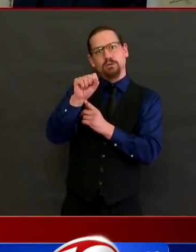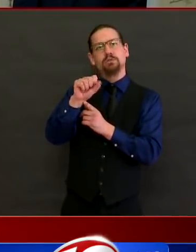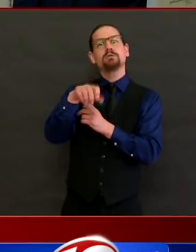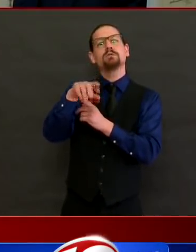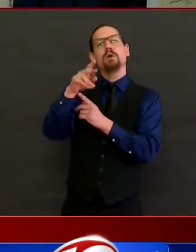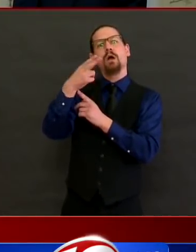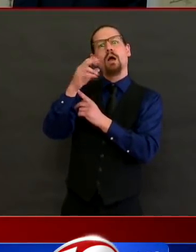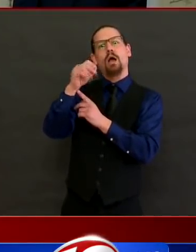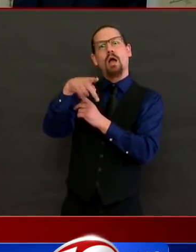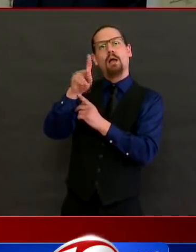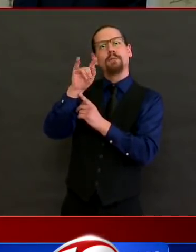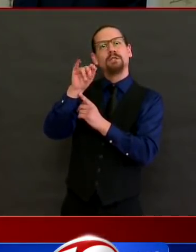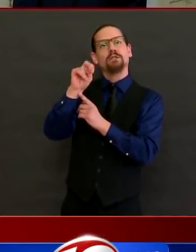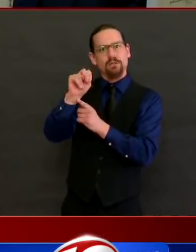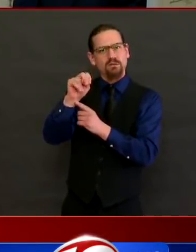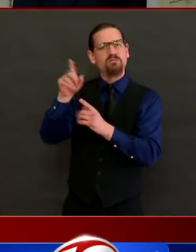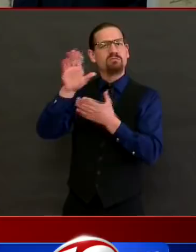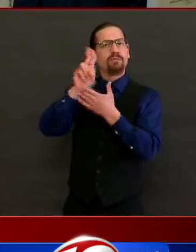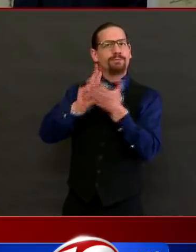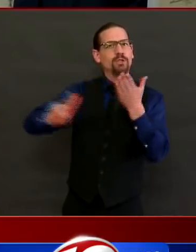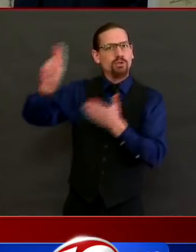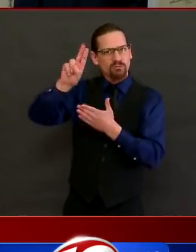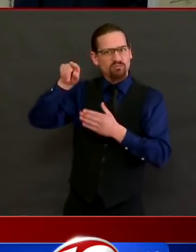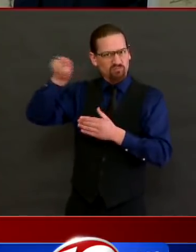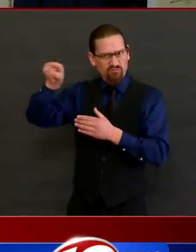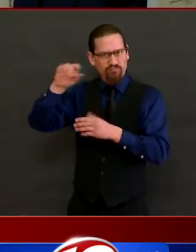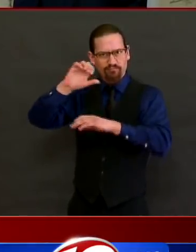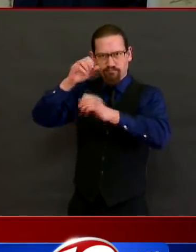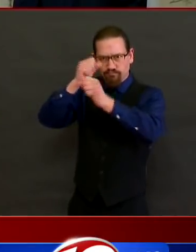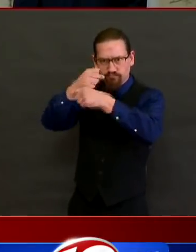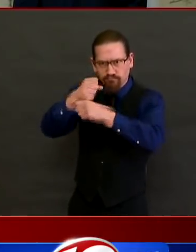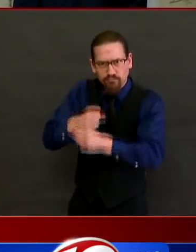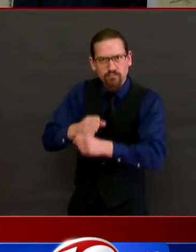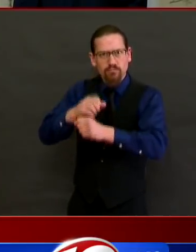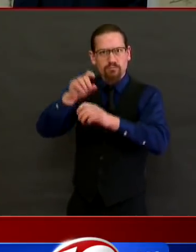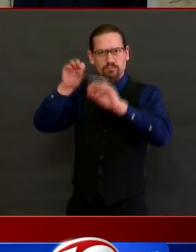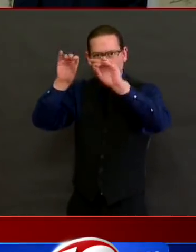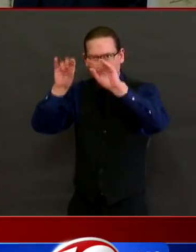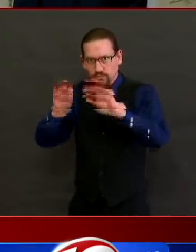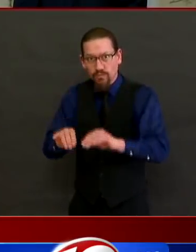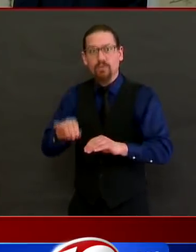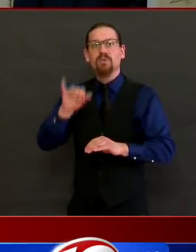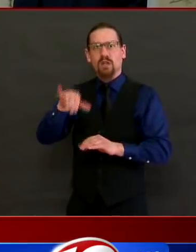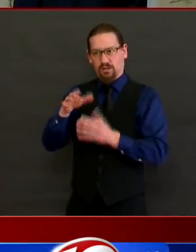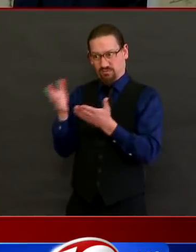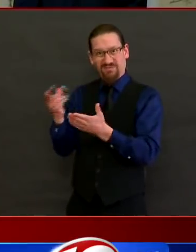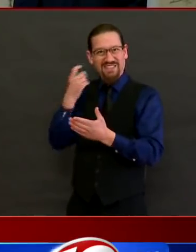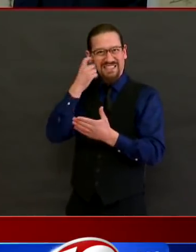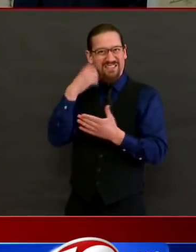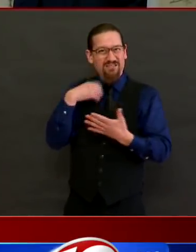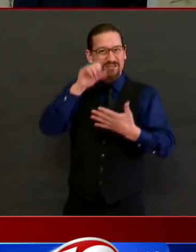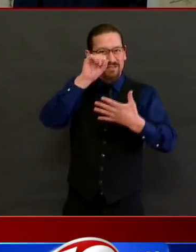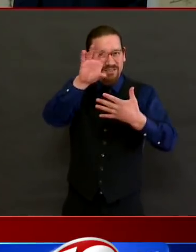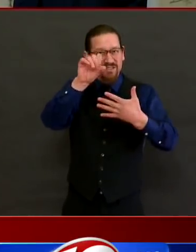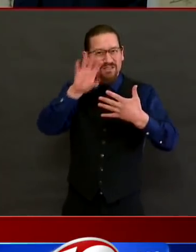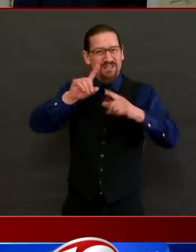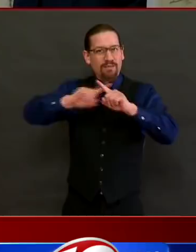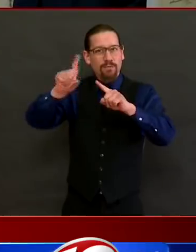SEVERAL WEEKS AGO AND WE HAVE BEEN VALIDATING OUR WORK WITH SOME OF THE EXPERTS AT JOHNS HOPKINS.